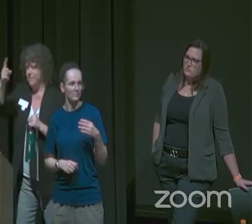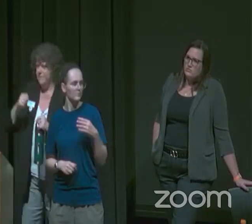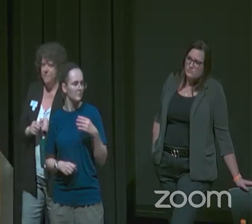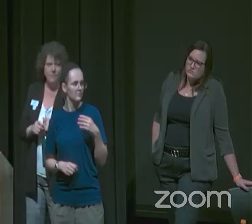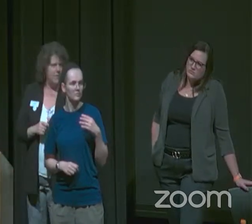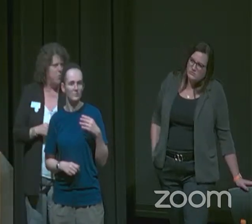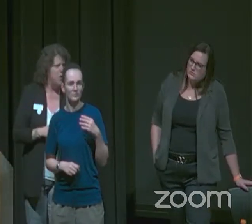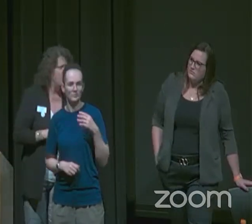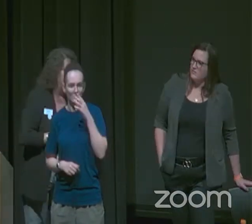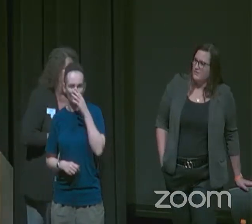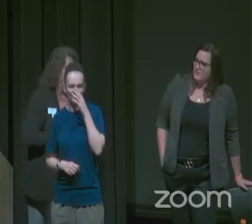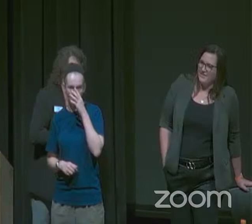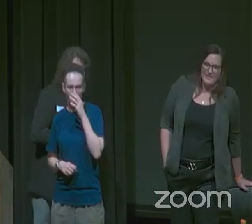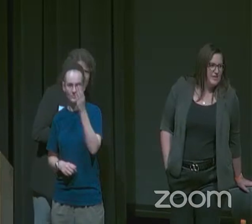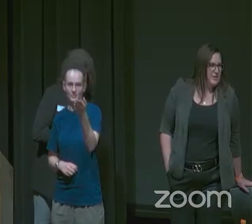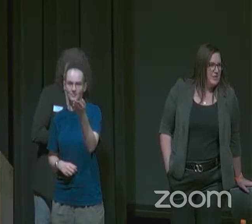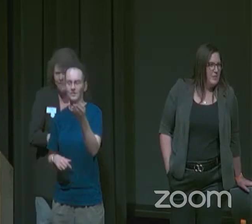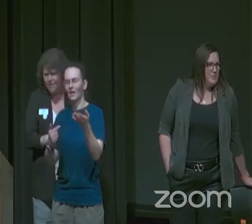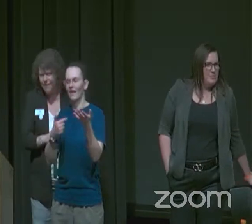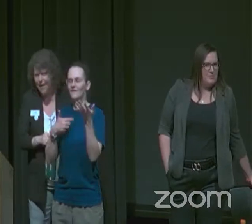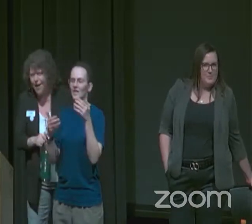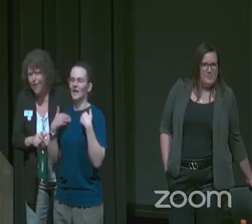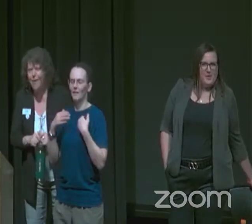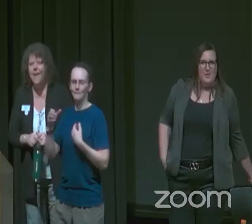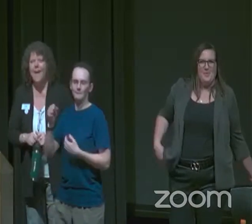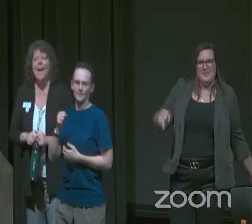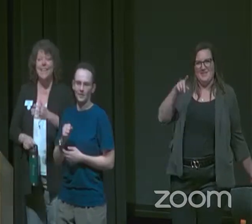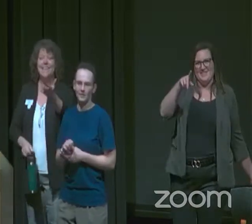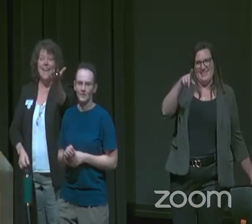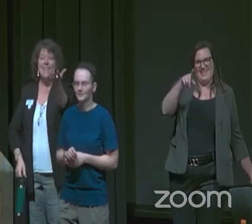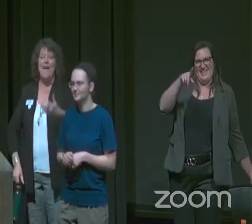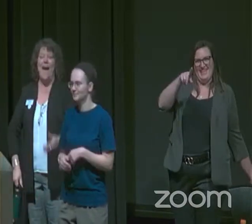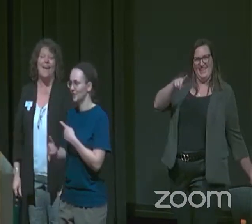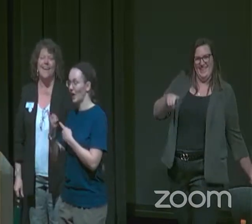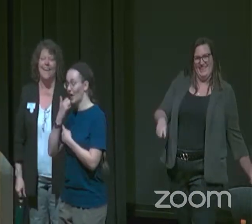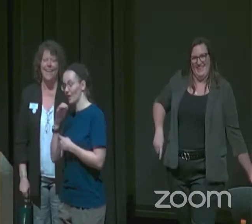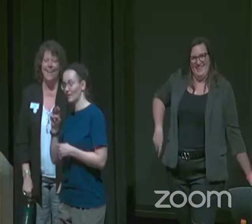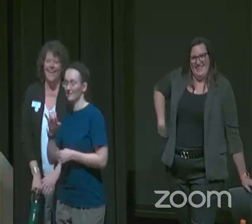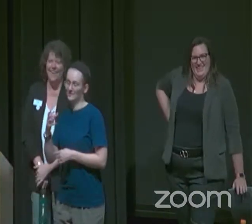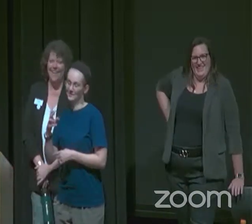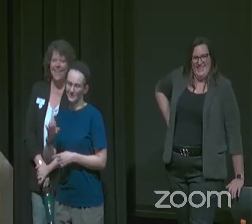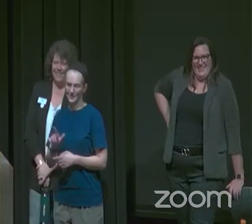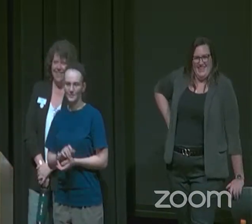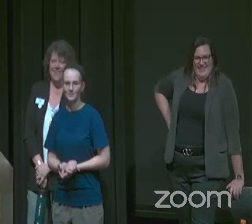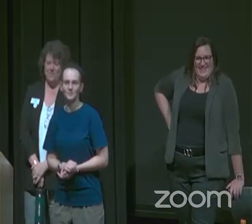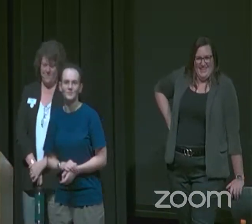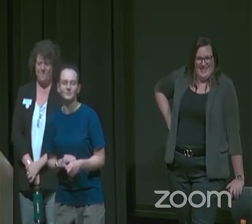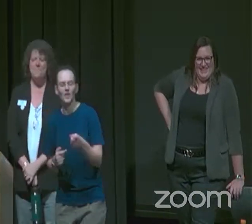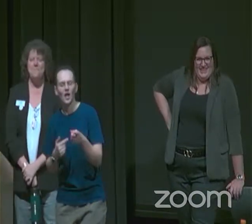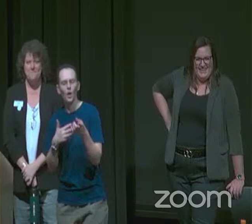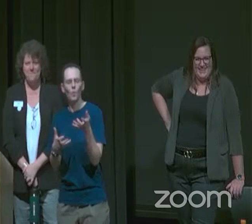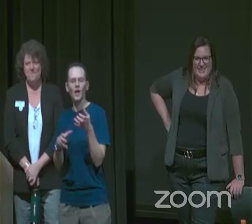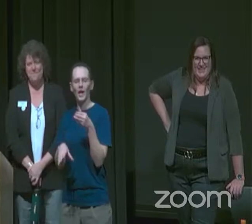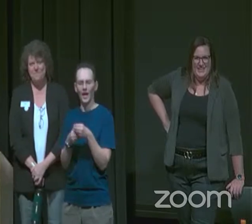gave me a microphone you shouldn't have done that if I could I would just like to add to that keep